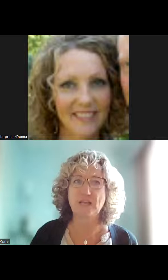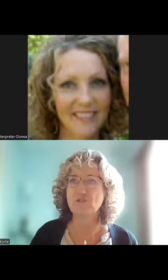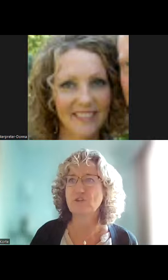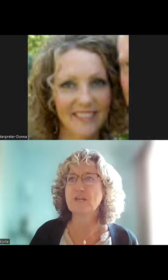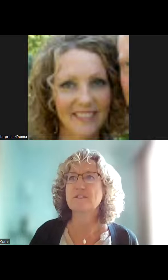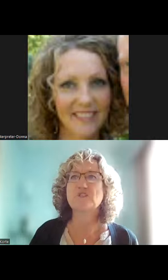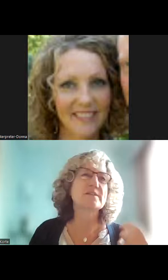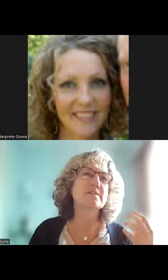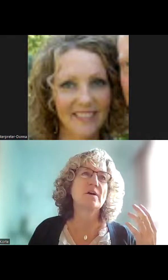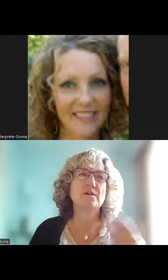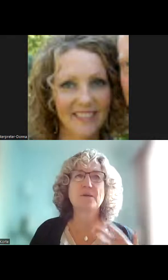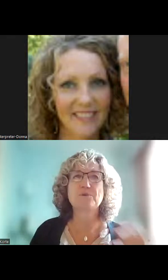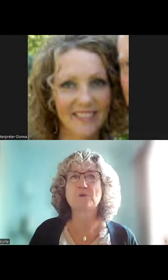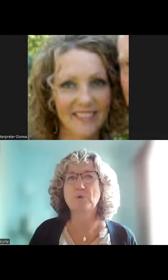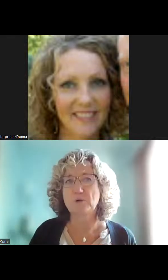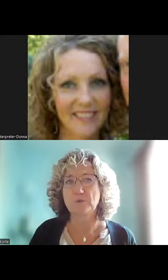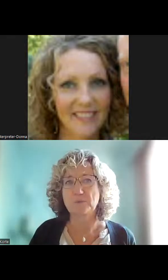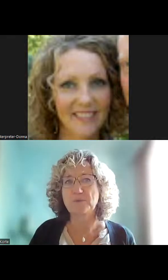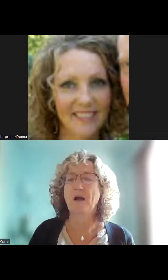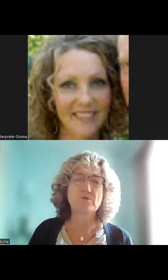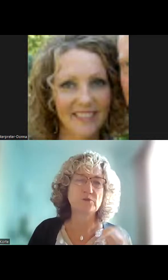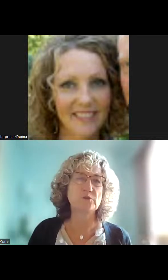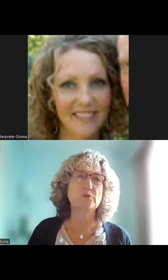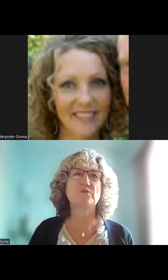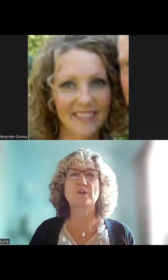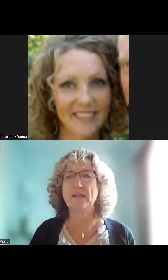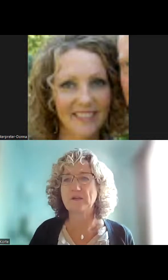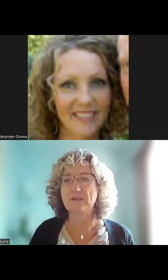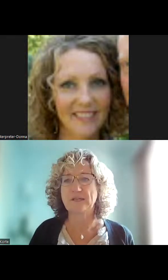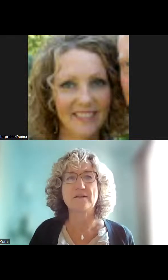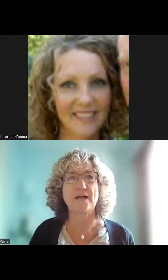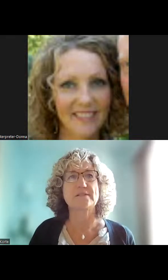unlikely to be able to reach that full ten years before they